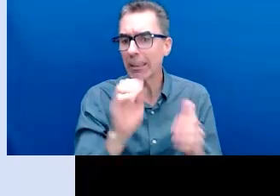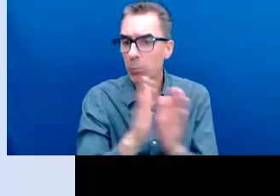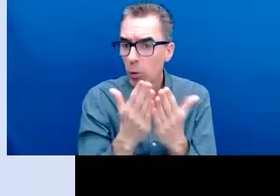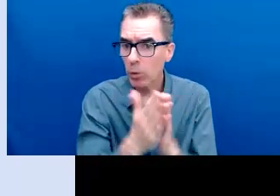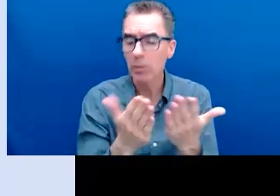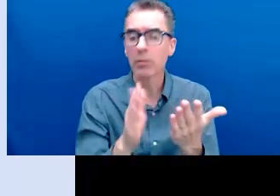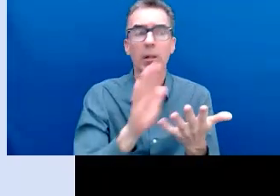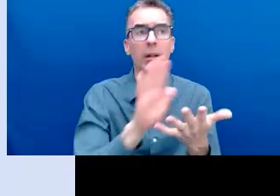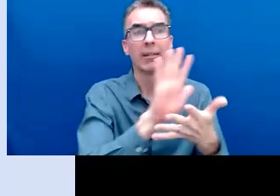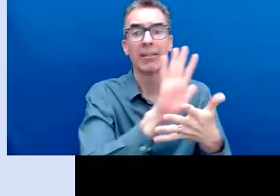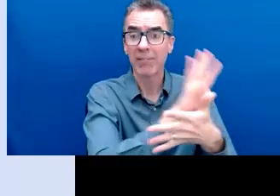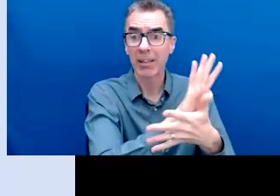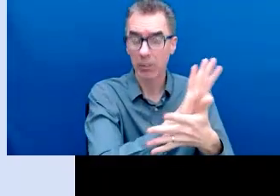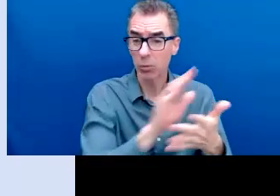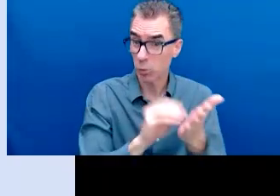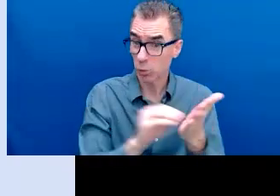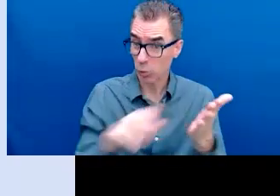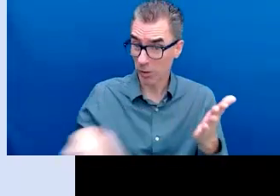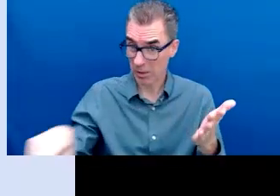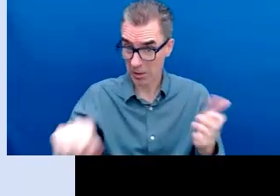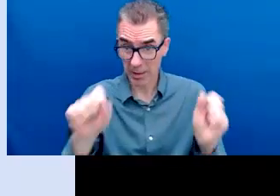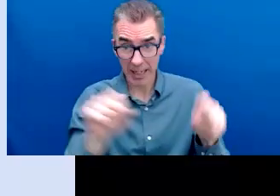that your students have access to through the library databases.